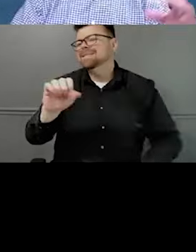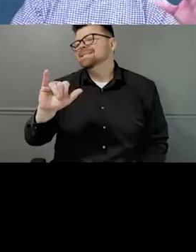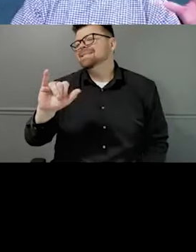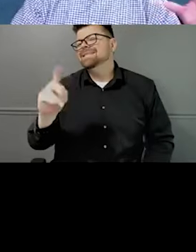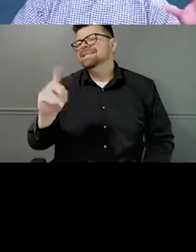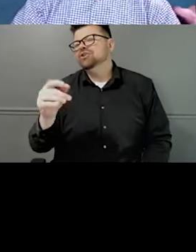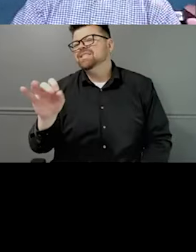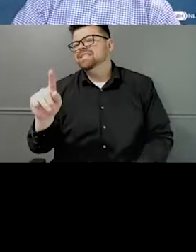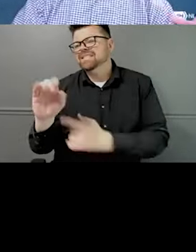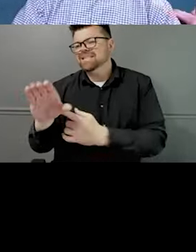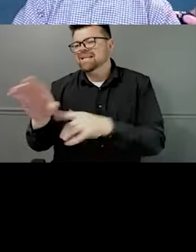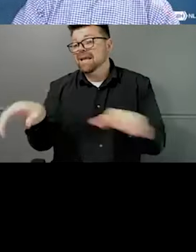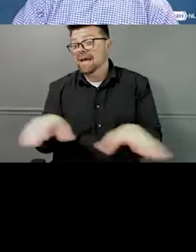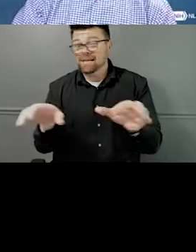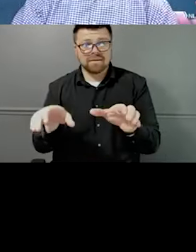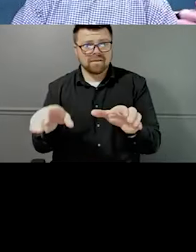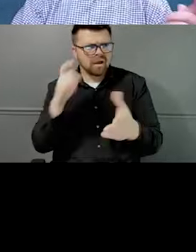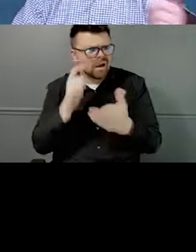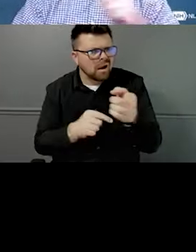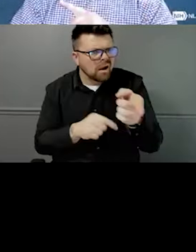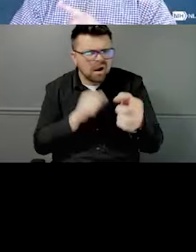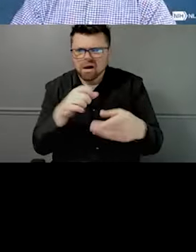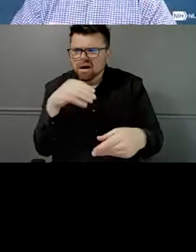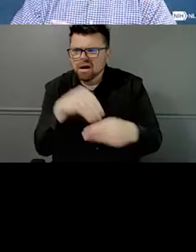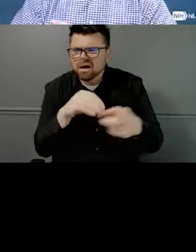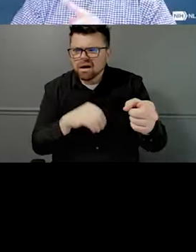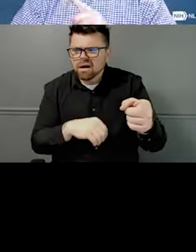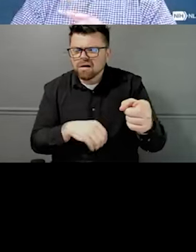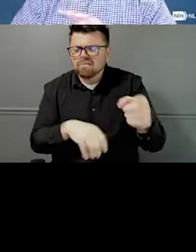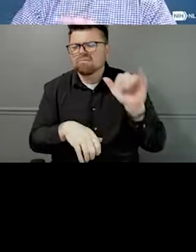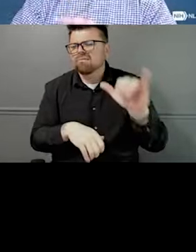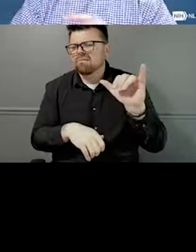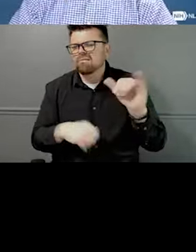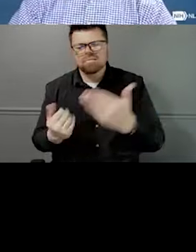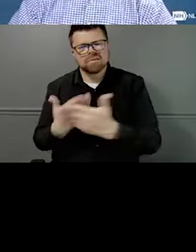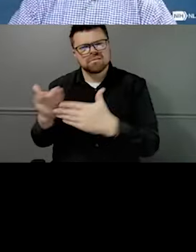is no longer a part of the new format.